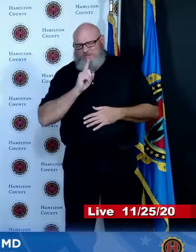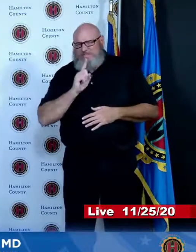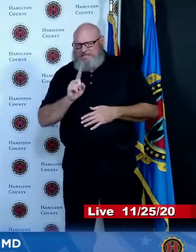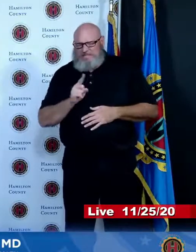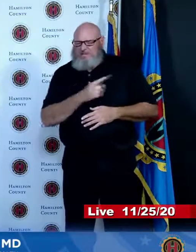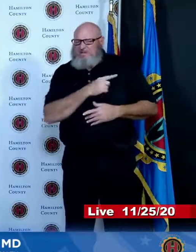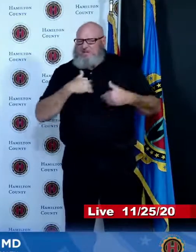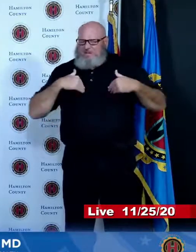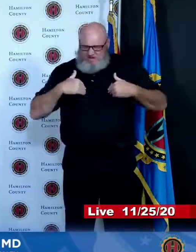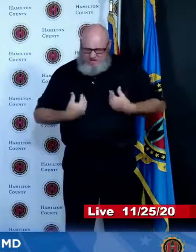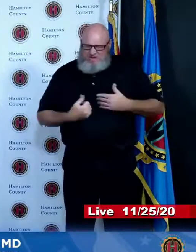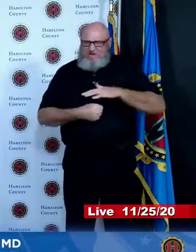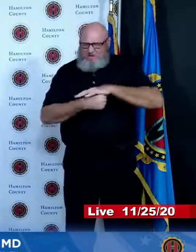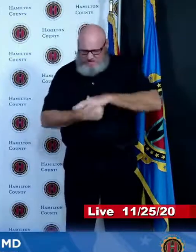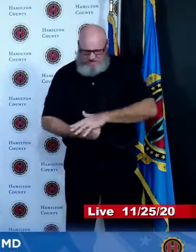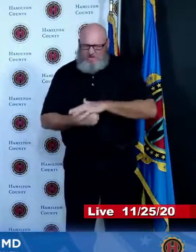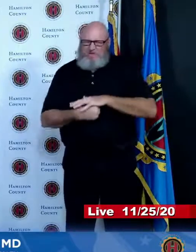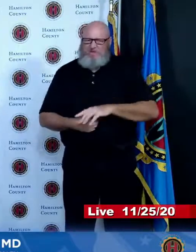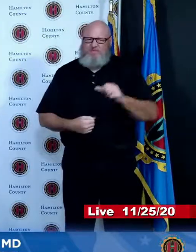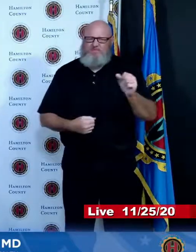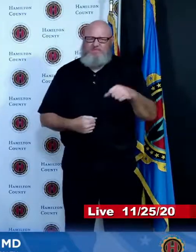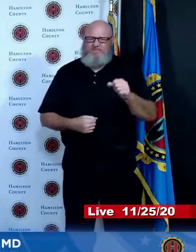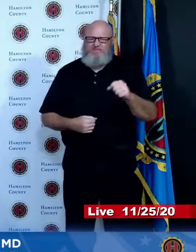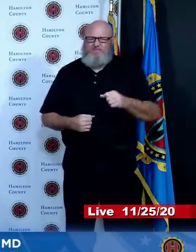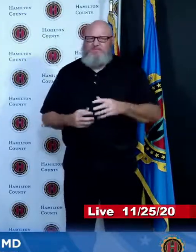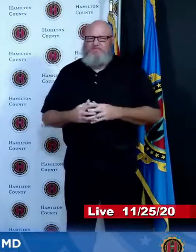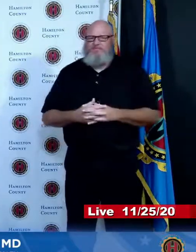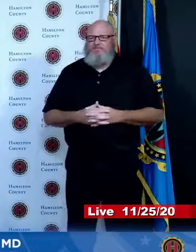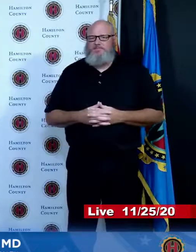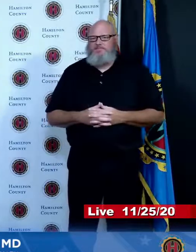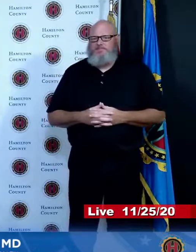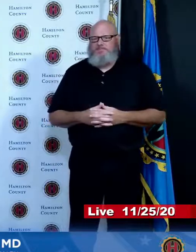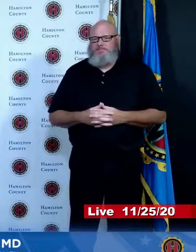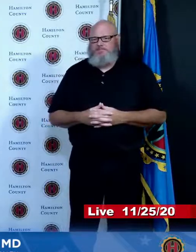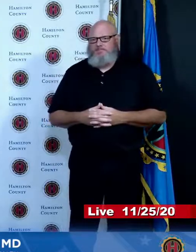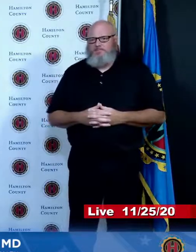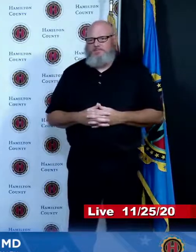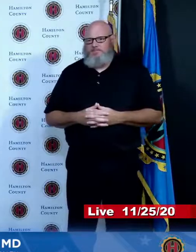you know this infection gets spread it takes a couple of weeks before we see the increase